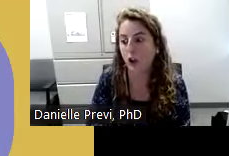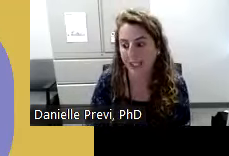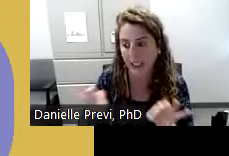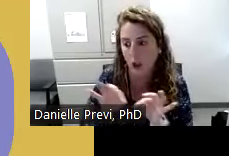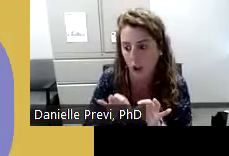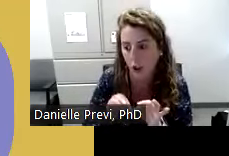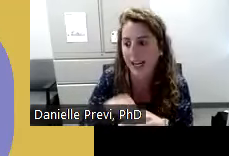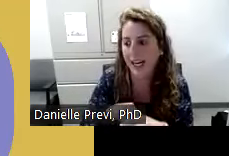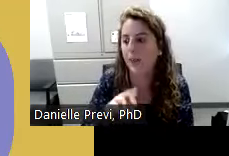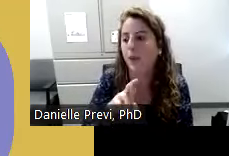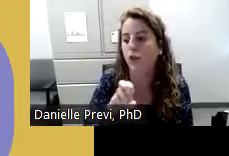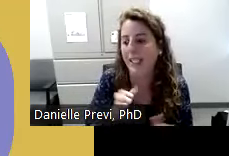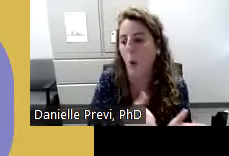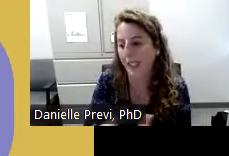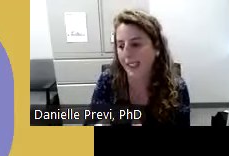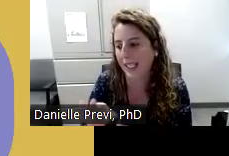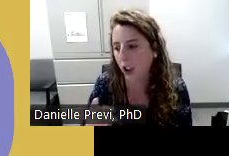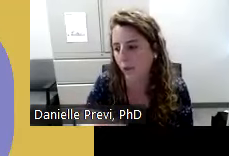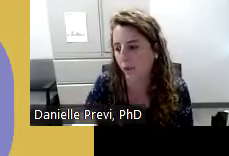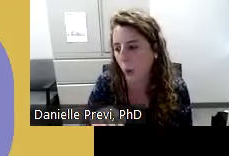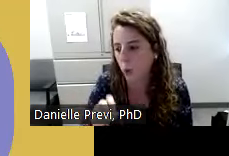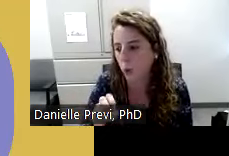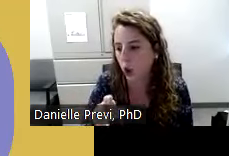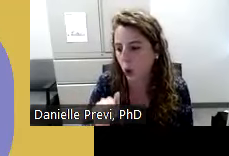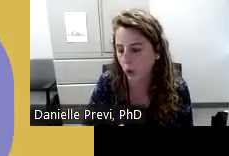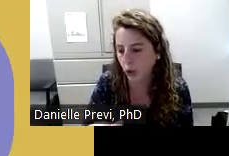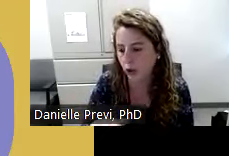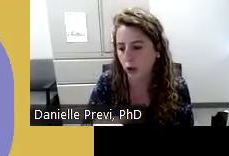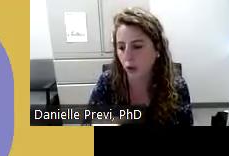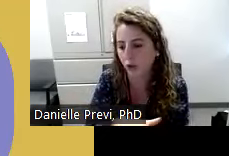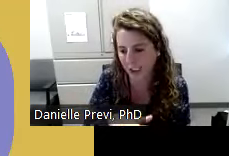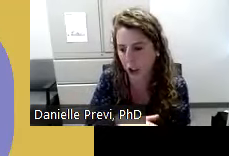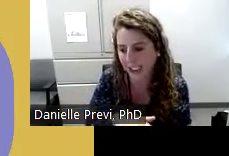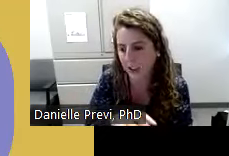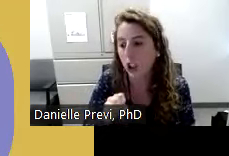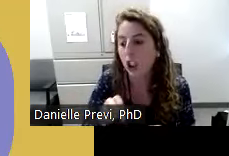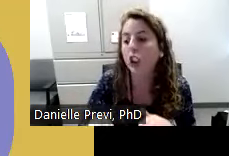is essentially that the timing is critical in the reorganization of those neural regions.